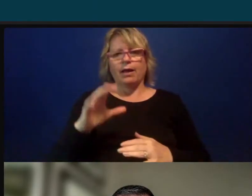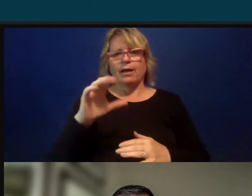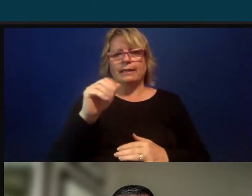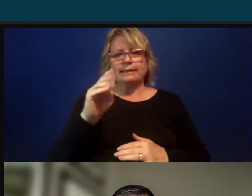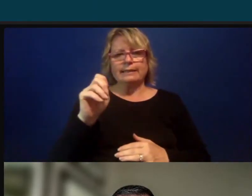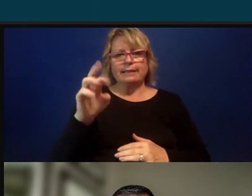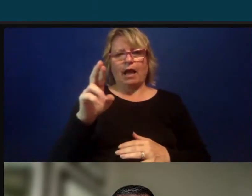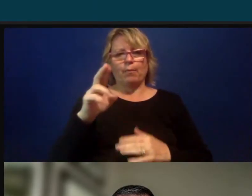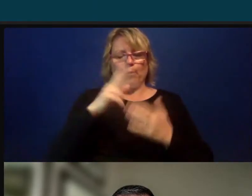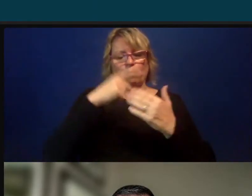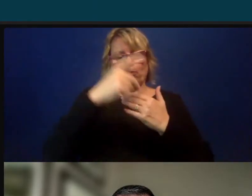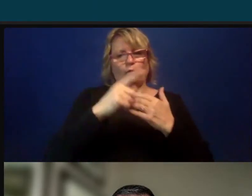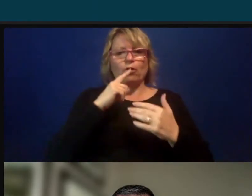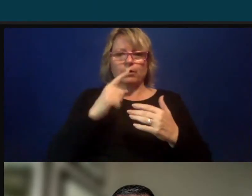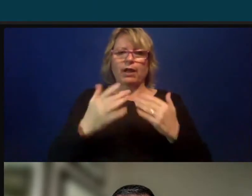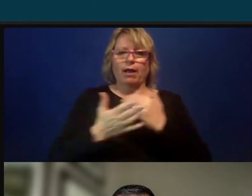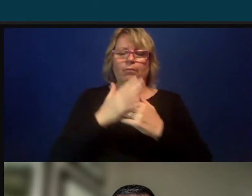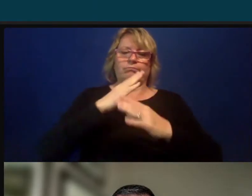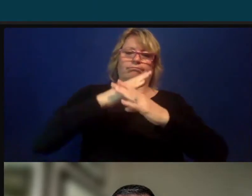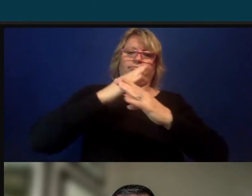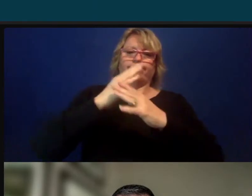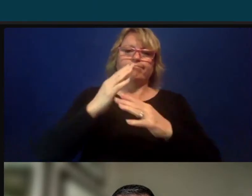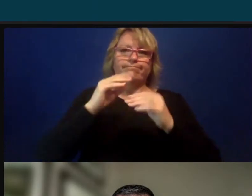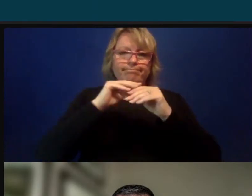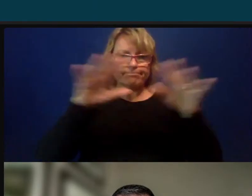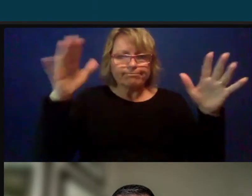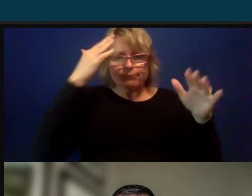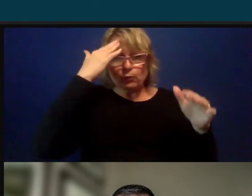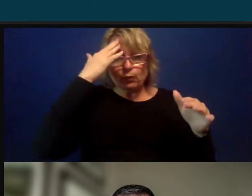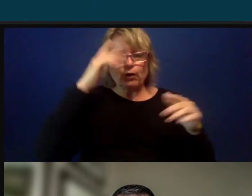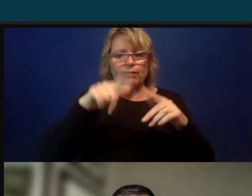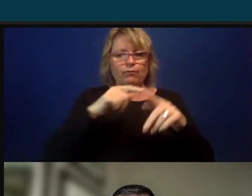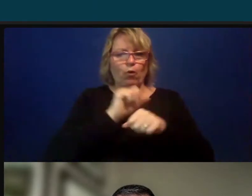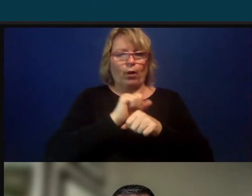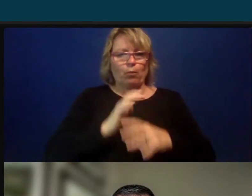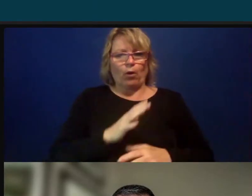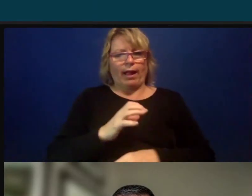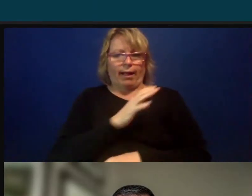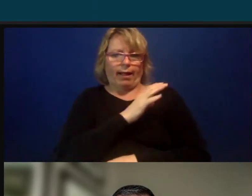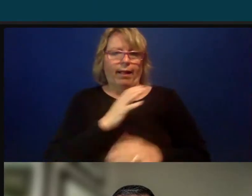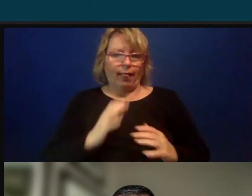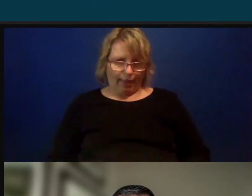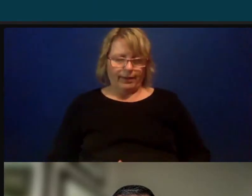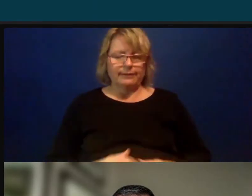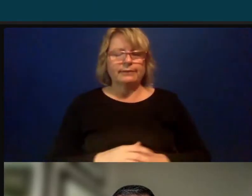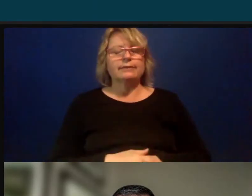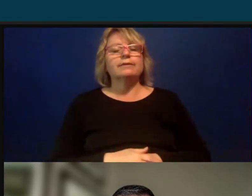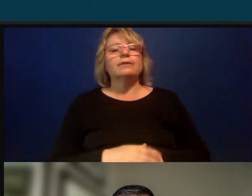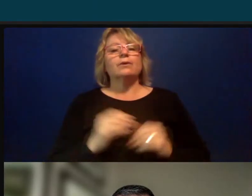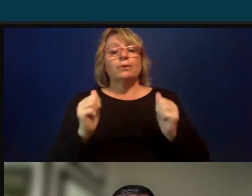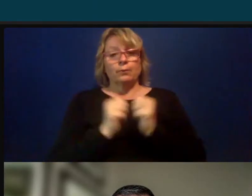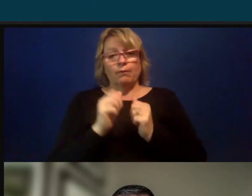to raise cybersecurity awareness among employees and clients. With almost 40 years of experience in